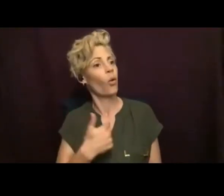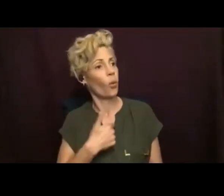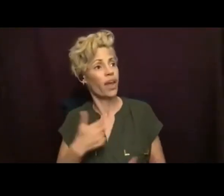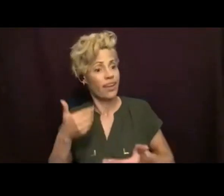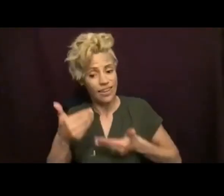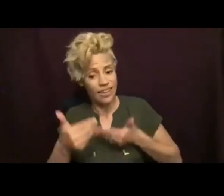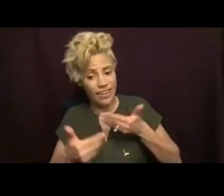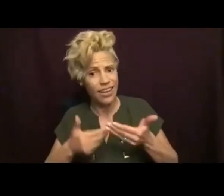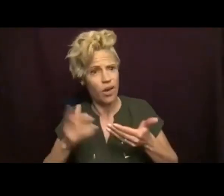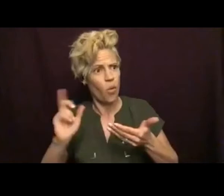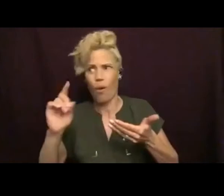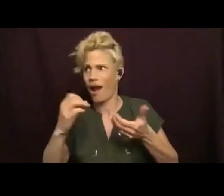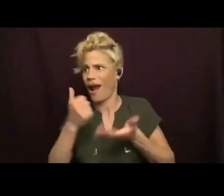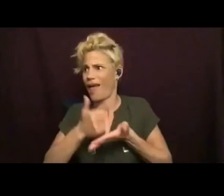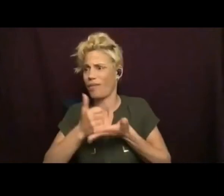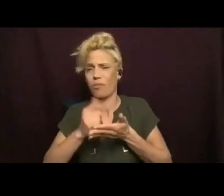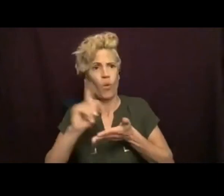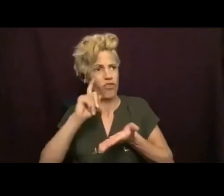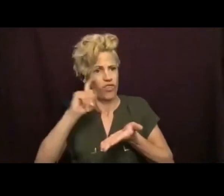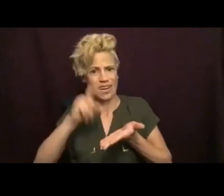or recognition in the process."